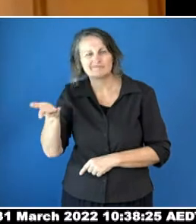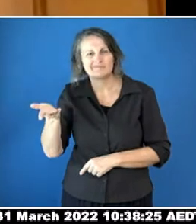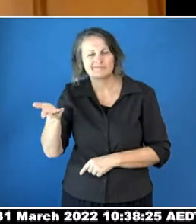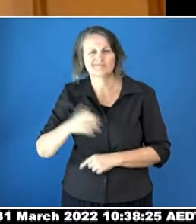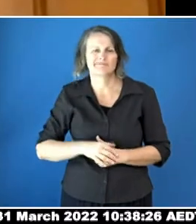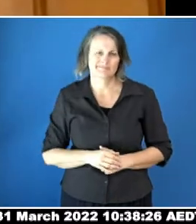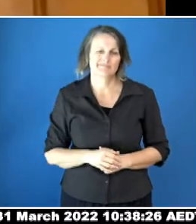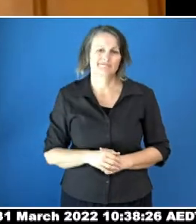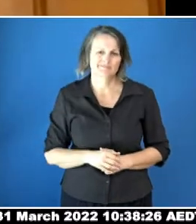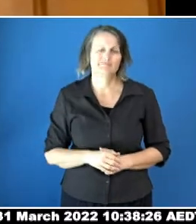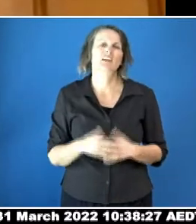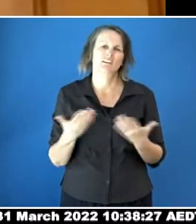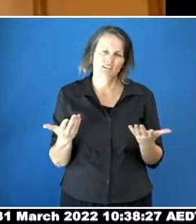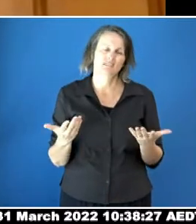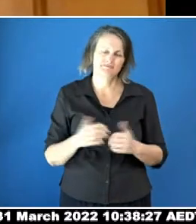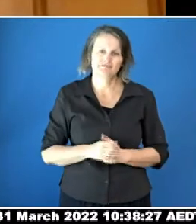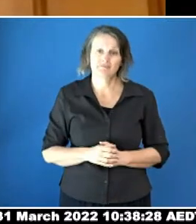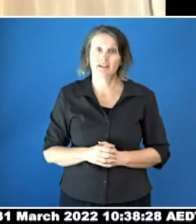Yeah.